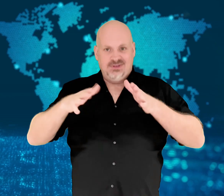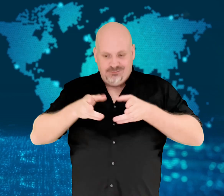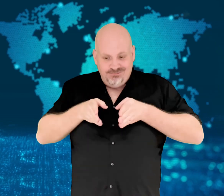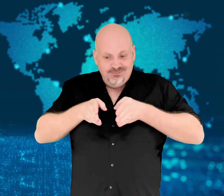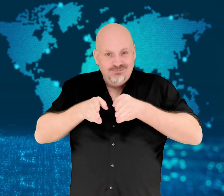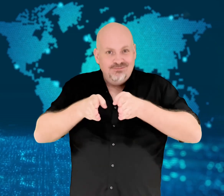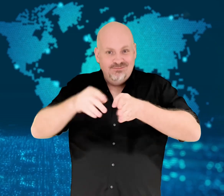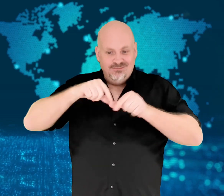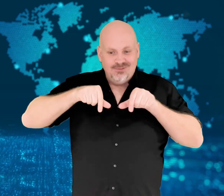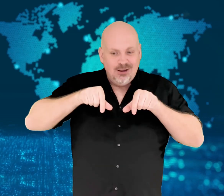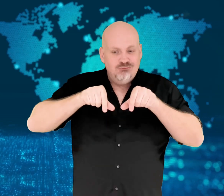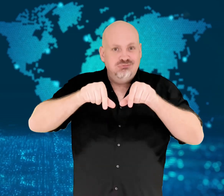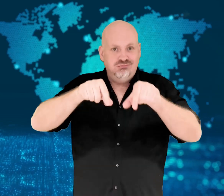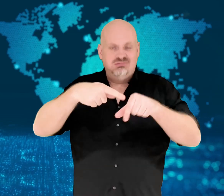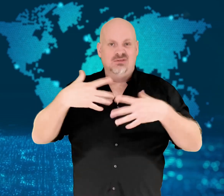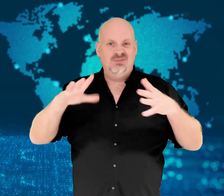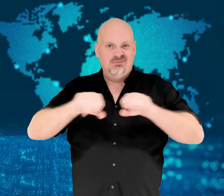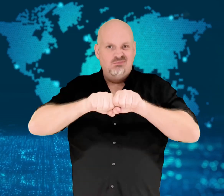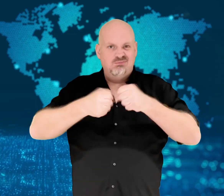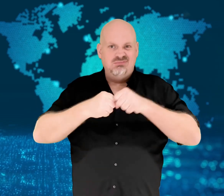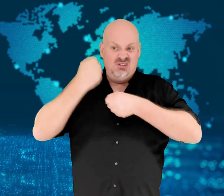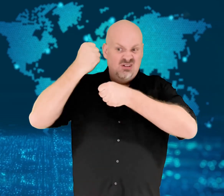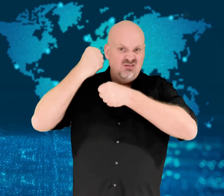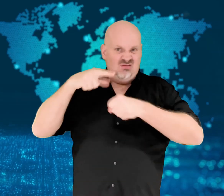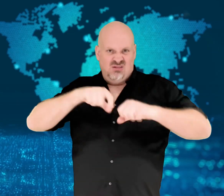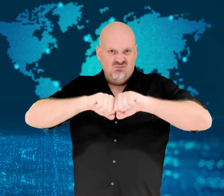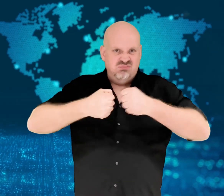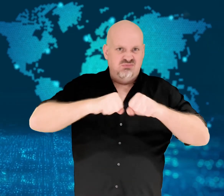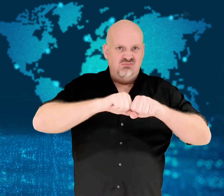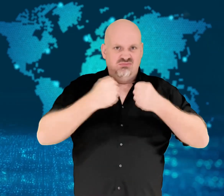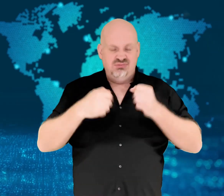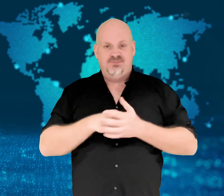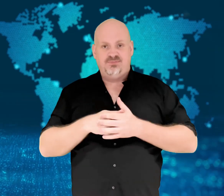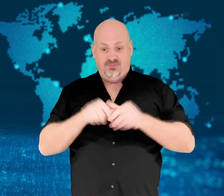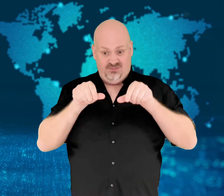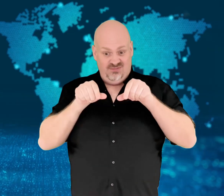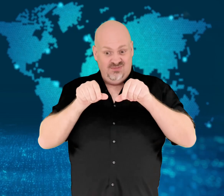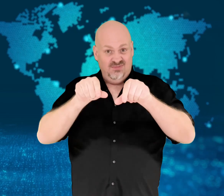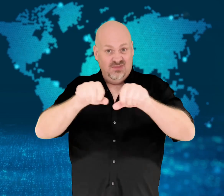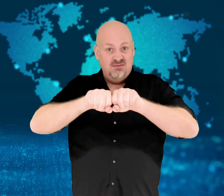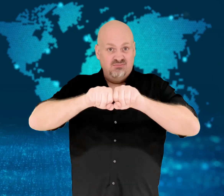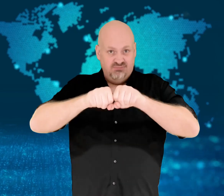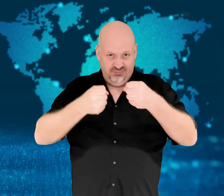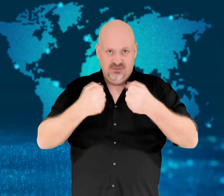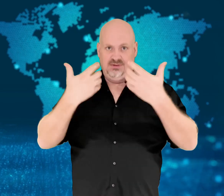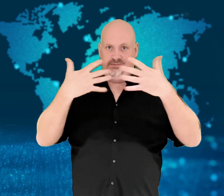Those damaged train tracks had already left some tourists and travelers stranded.